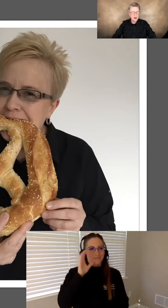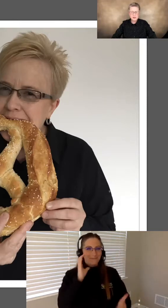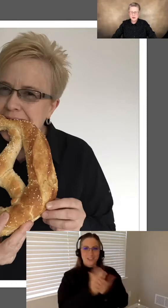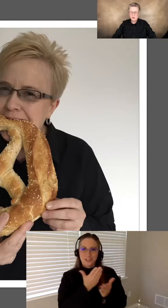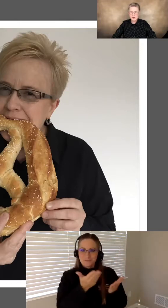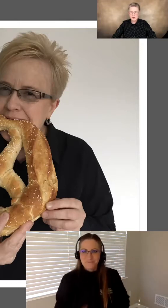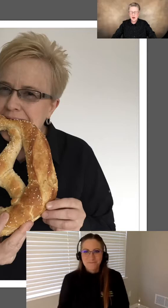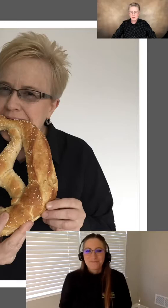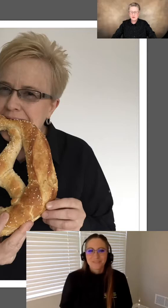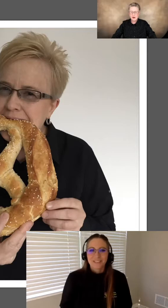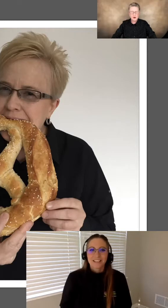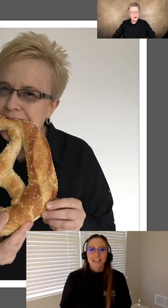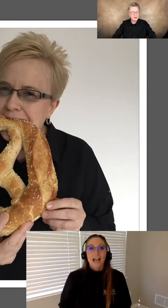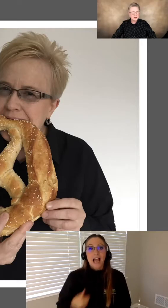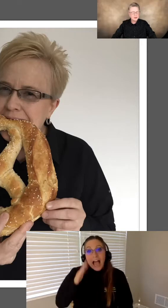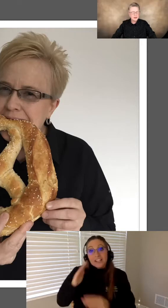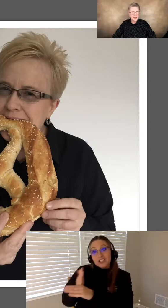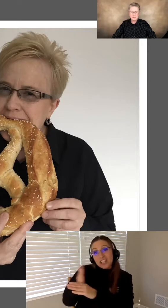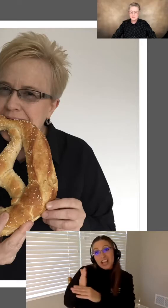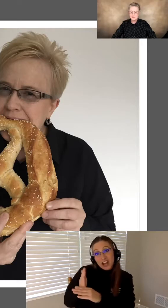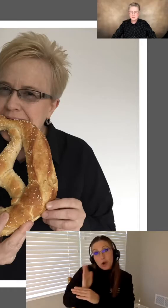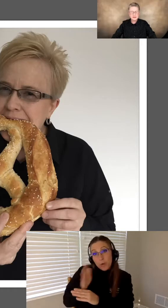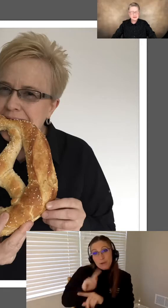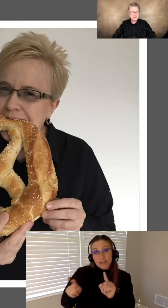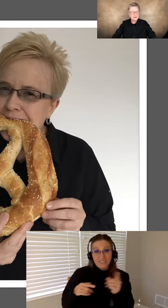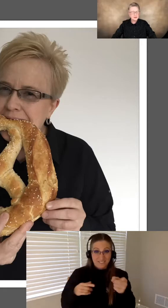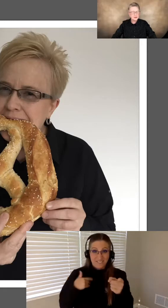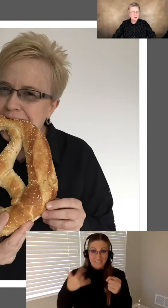would share it with you, however, I have already eaten it because it was like seven years ago